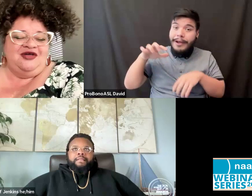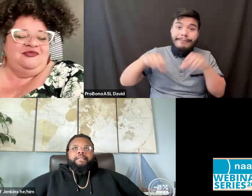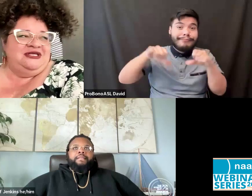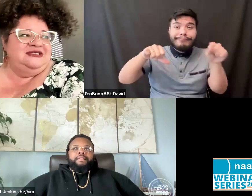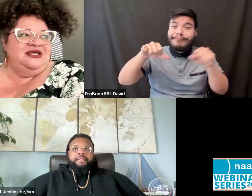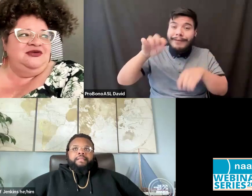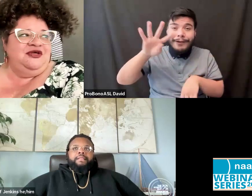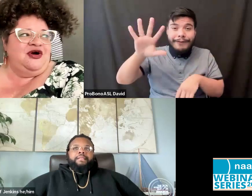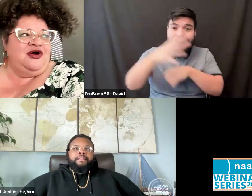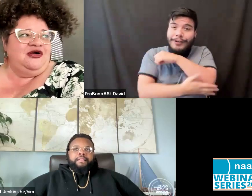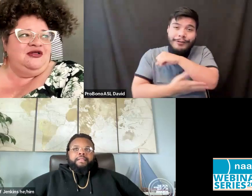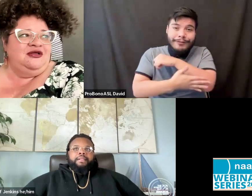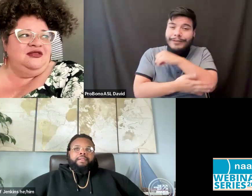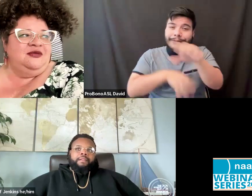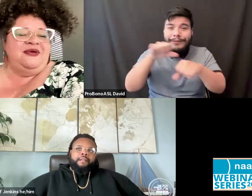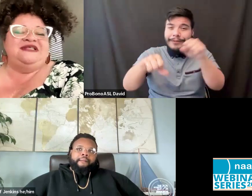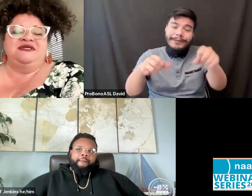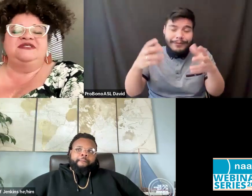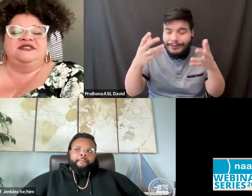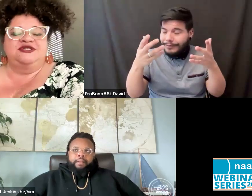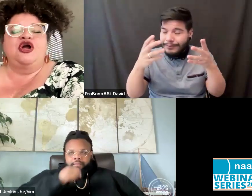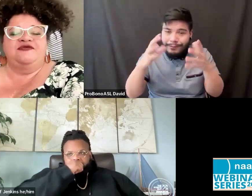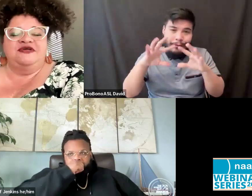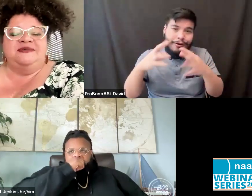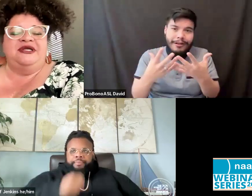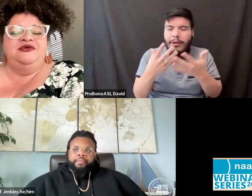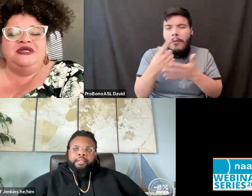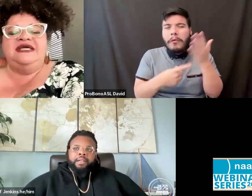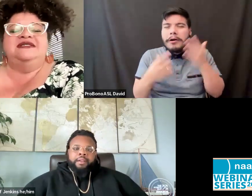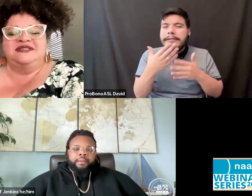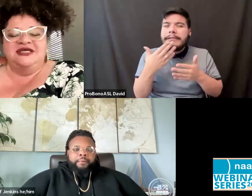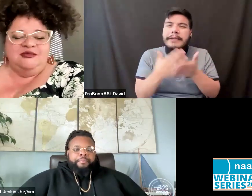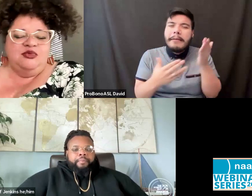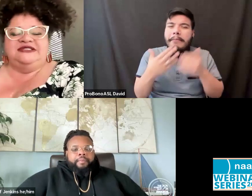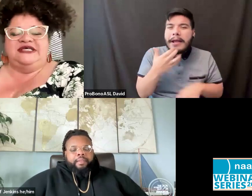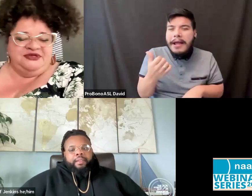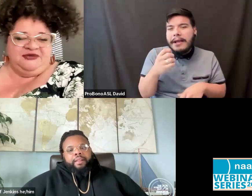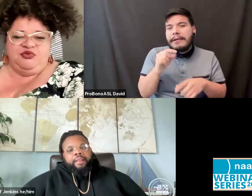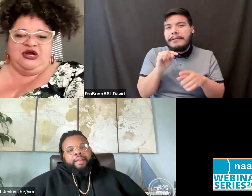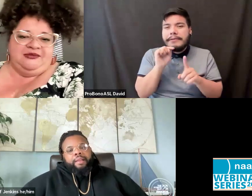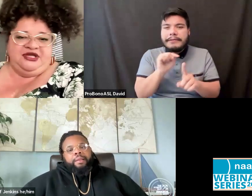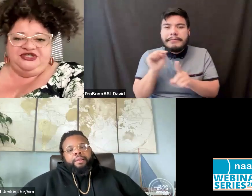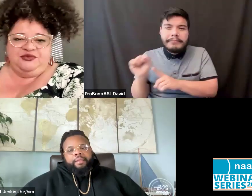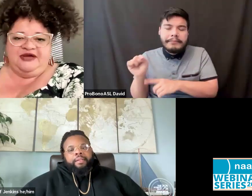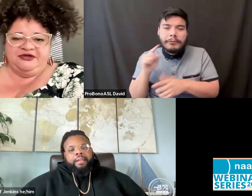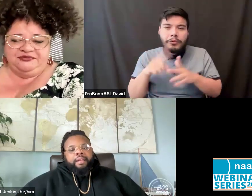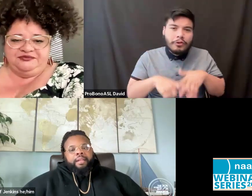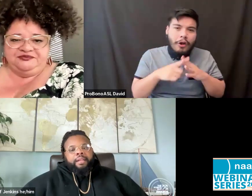are there places that you think are the best places to start for somebody who needs more accessibility, more accommodation, whatever?